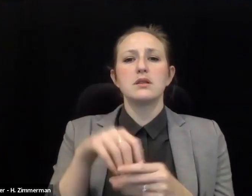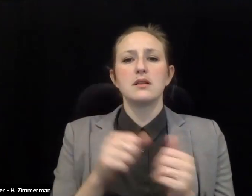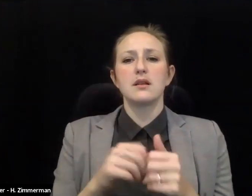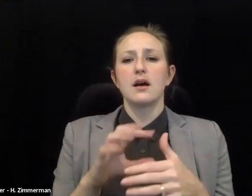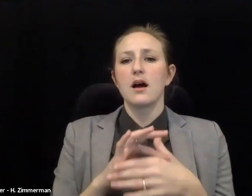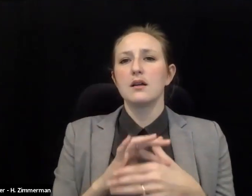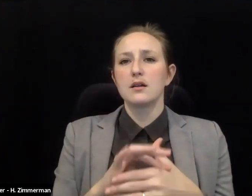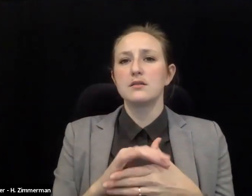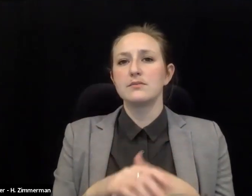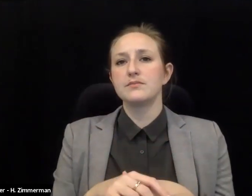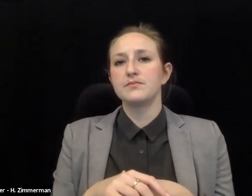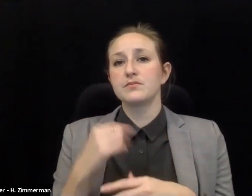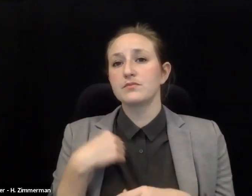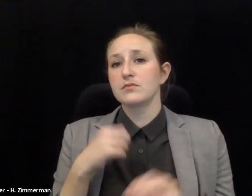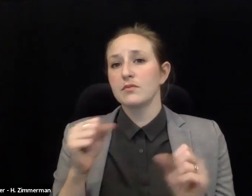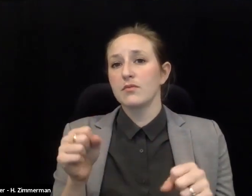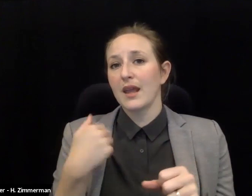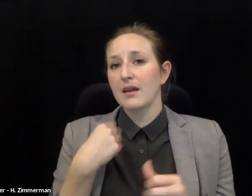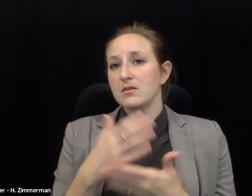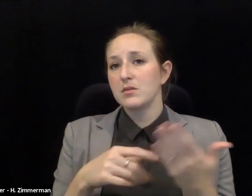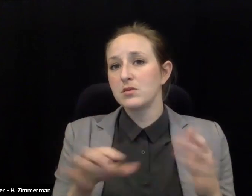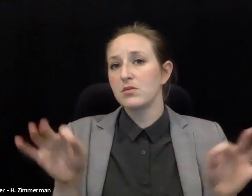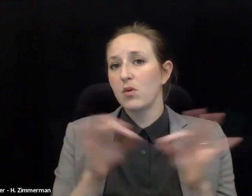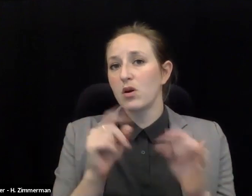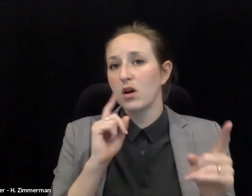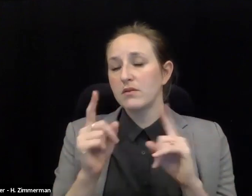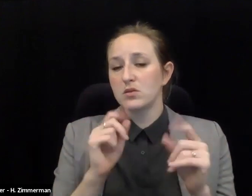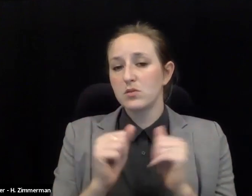to, you know, have some of those really important conversations with our team and then share out